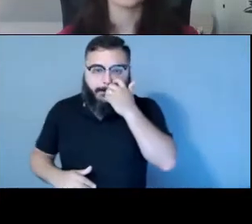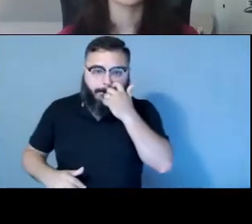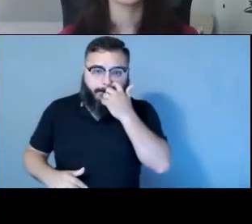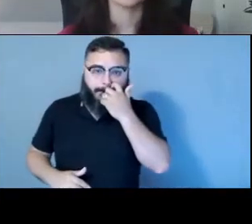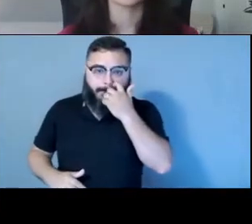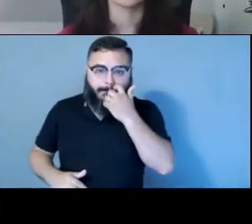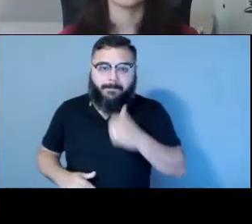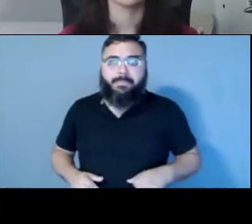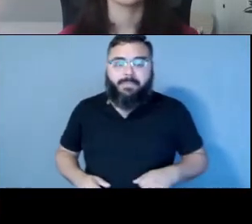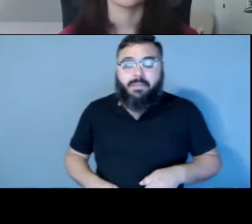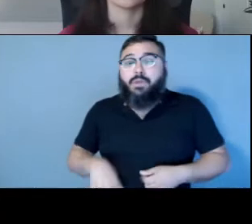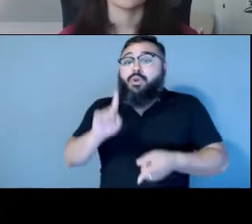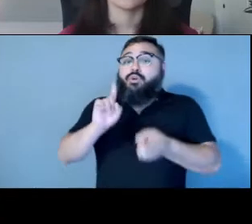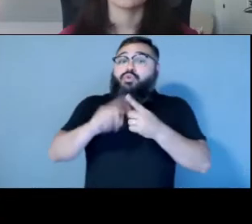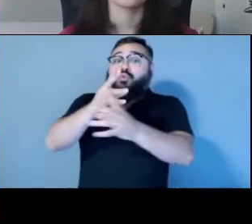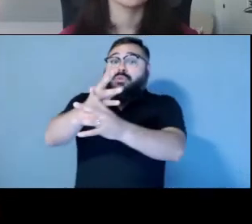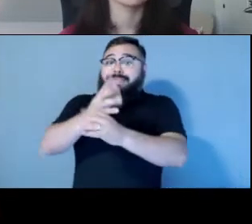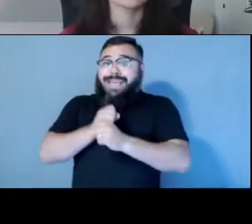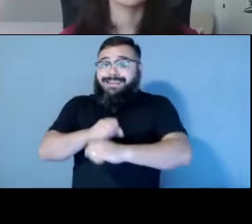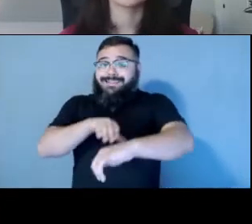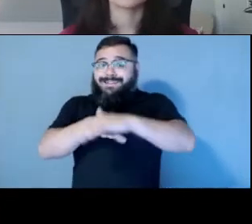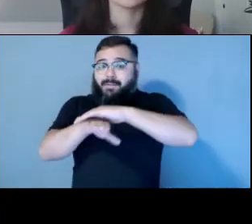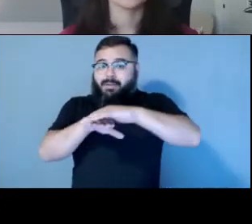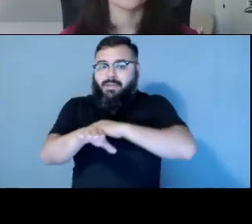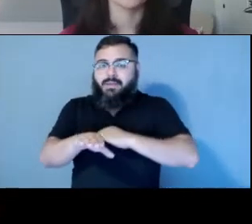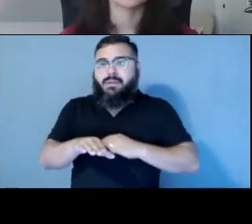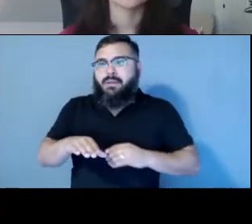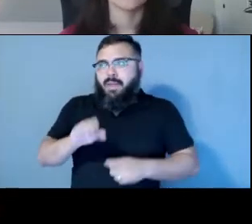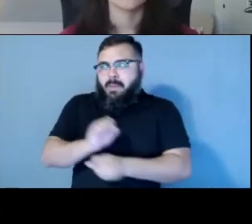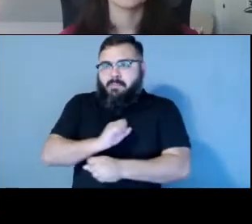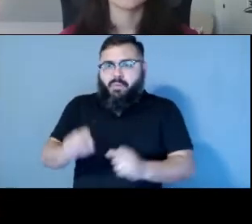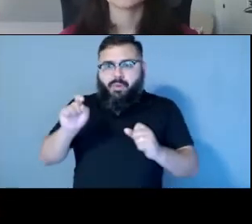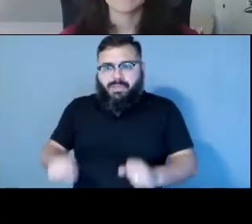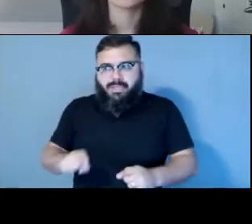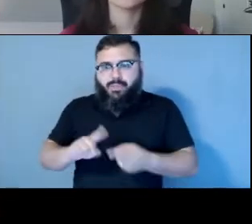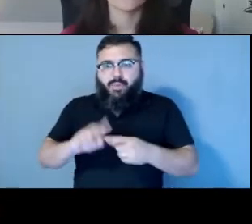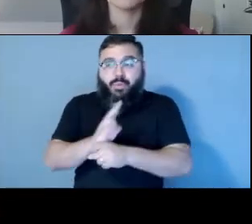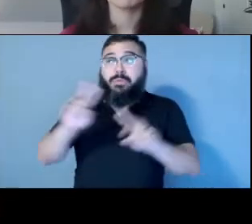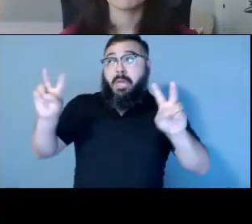In order to get an accommodation, an employee doesn't have to use any magic words, that doesn't have to be in writing,